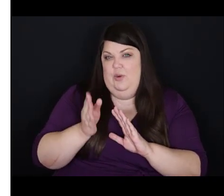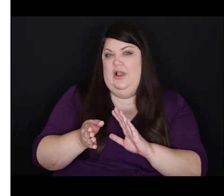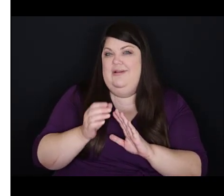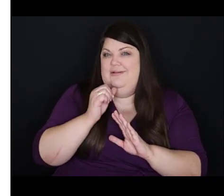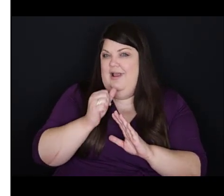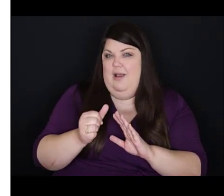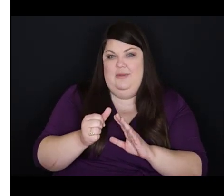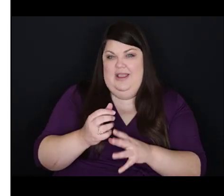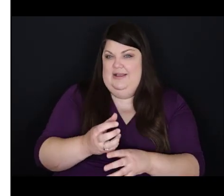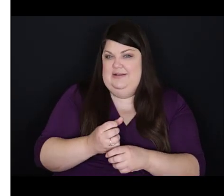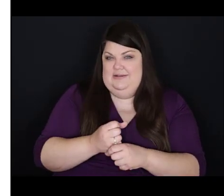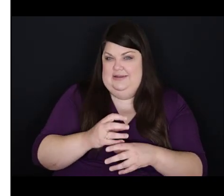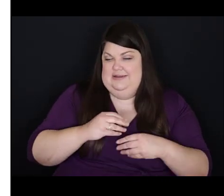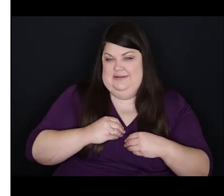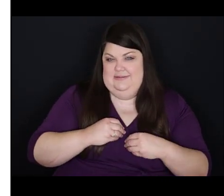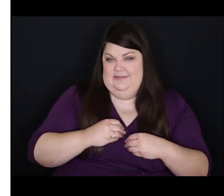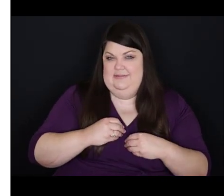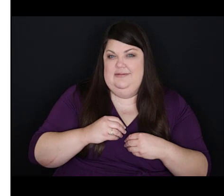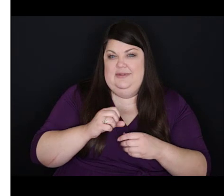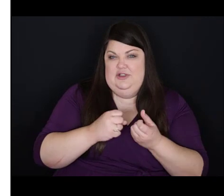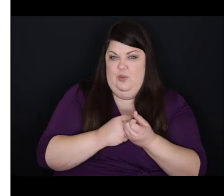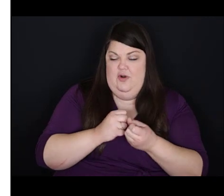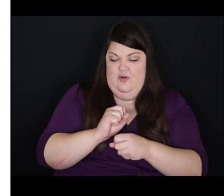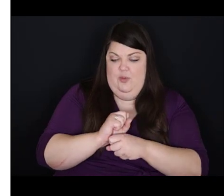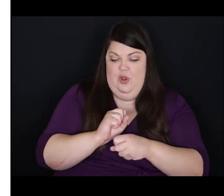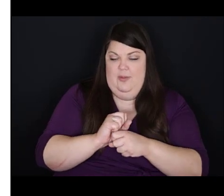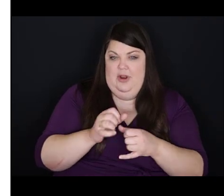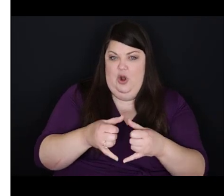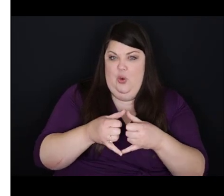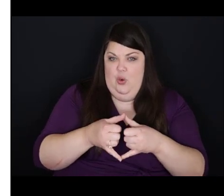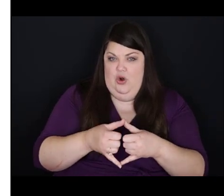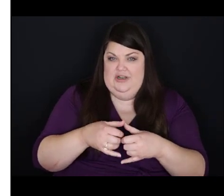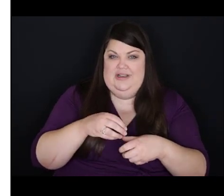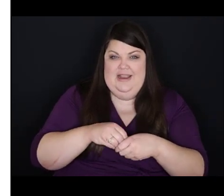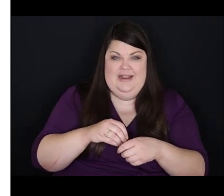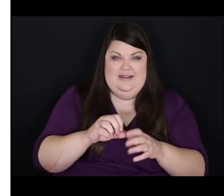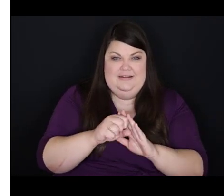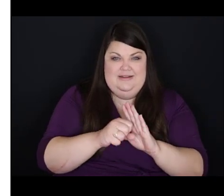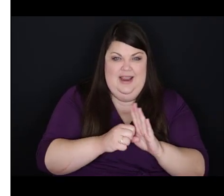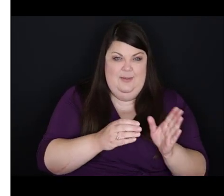be accepting its Supported Employment awards in its State Plan before this could occur.